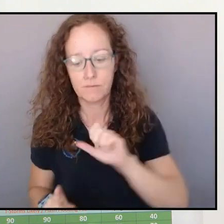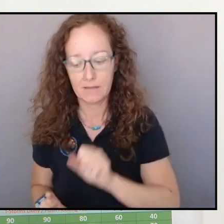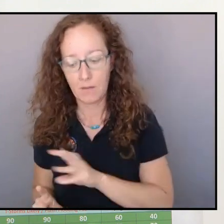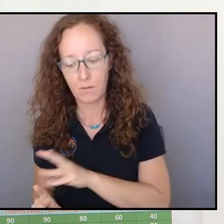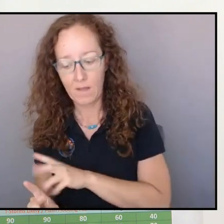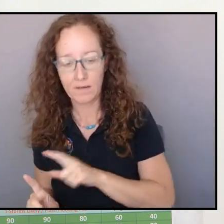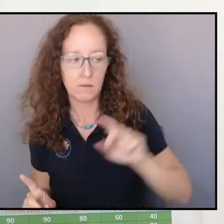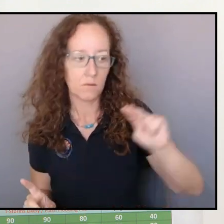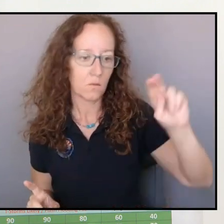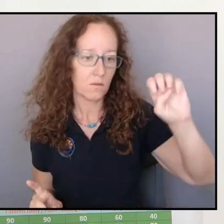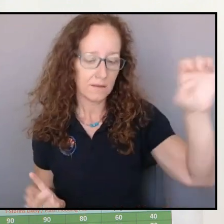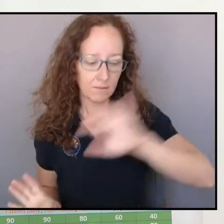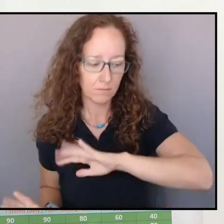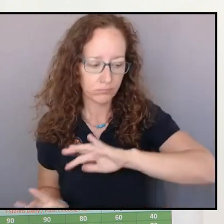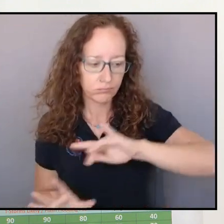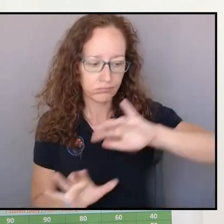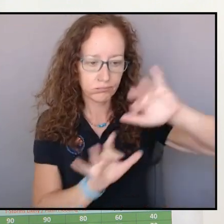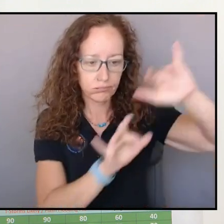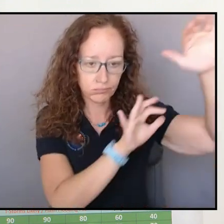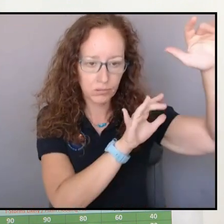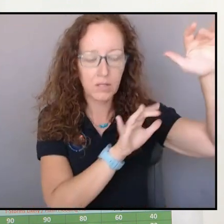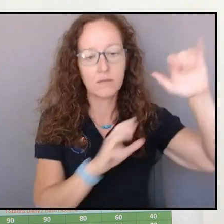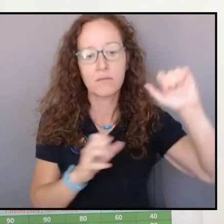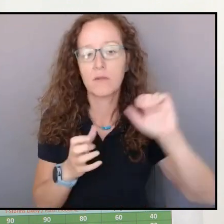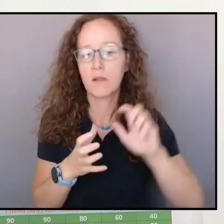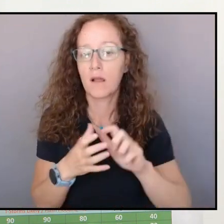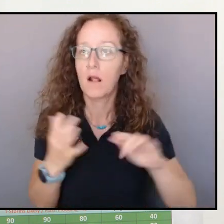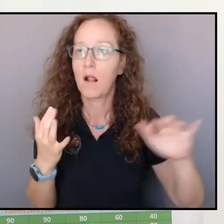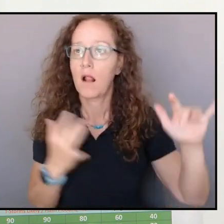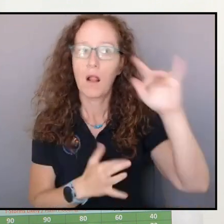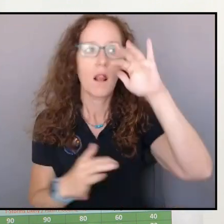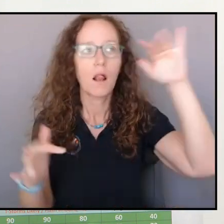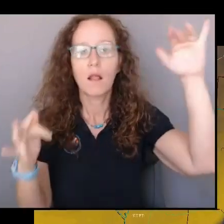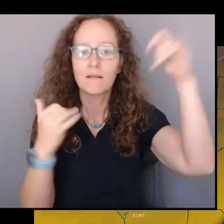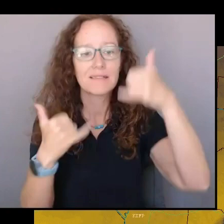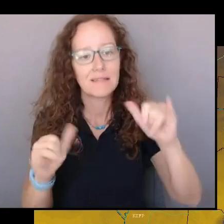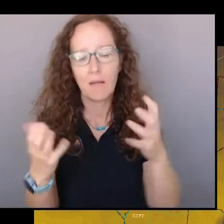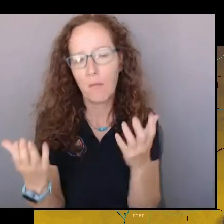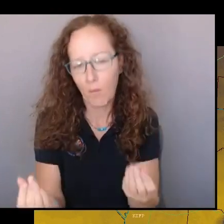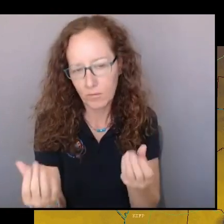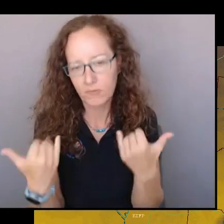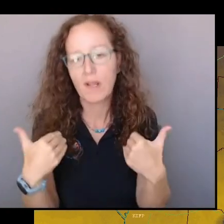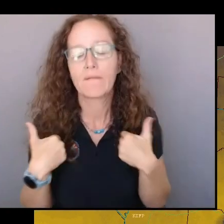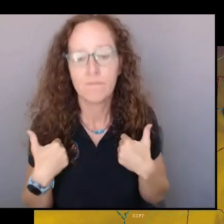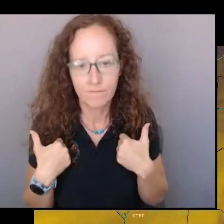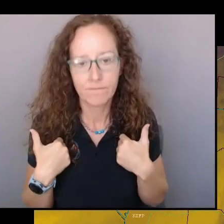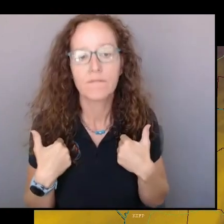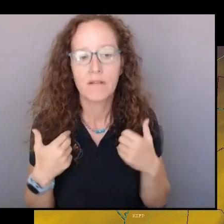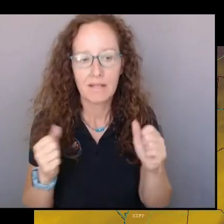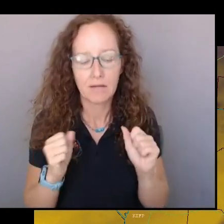we have a lot of moisture still in the atmosphere. Enough to generate those isolated afternoon thunderstorms. But as